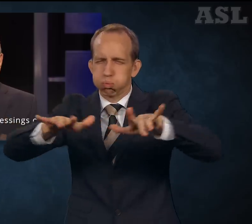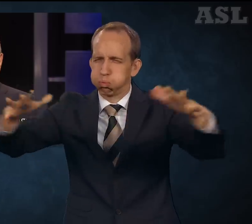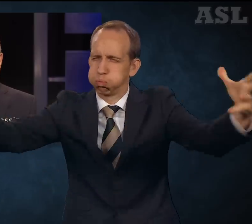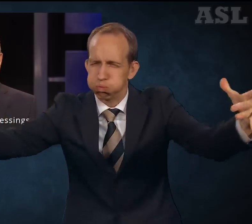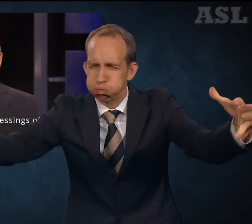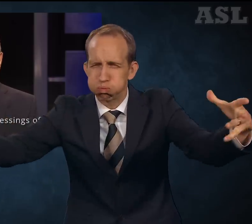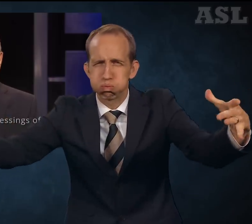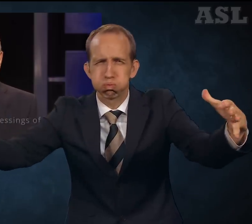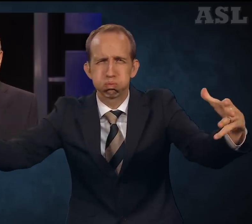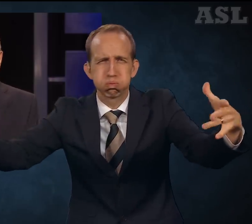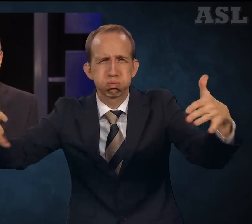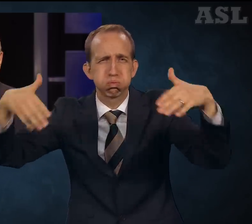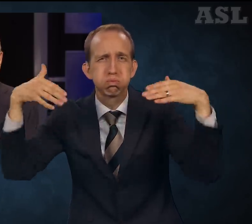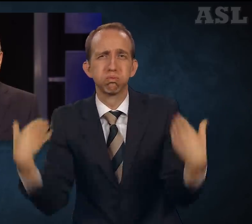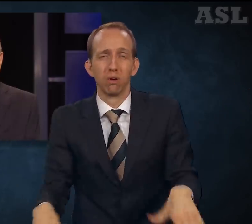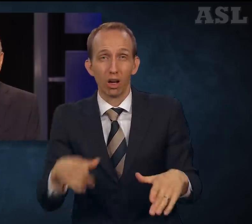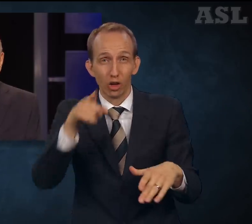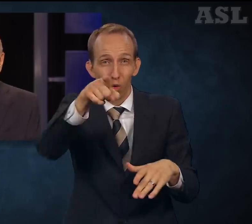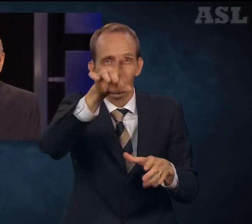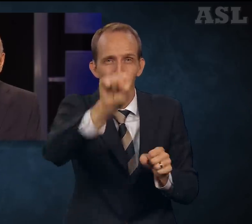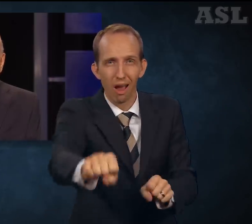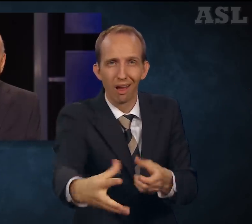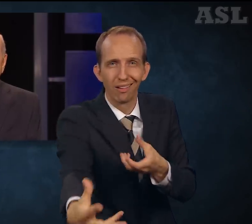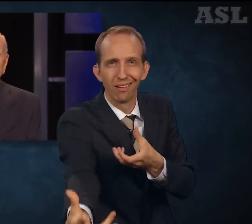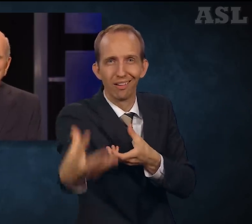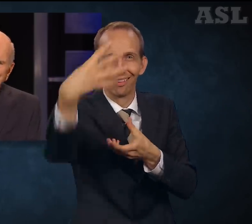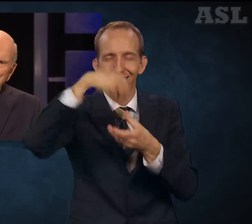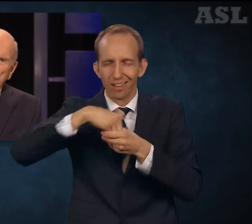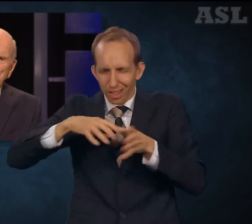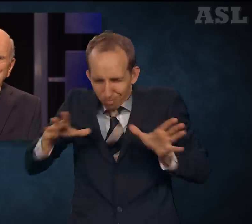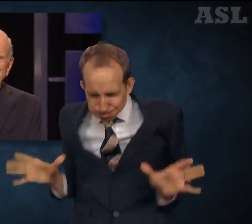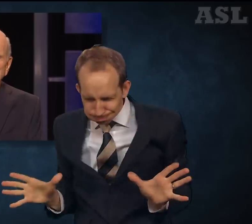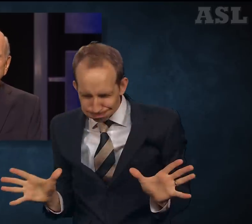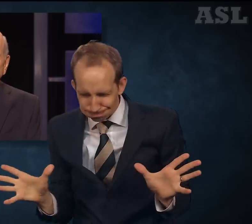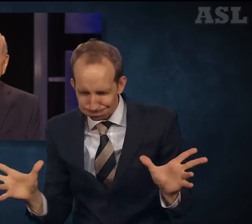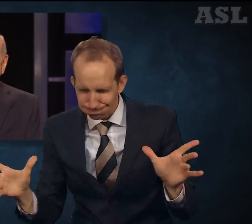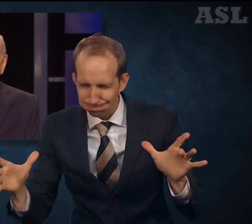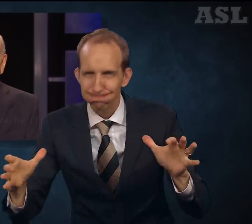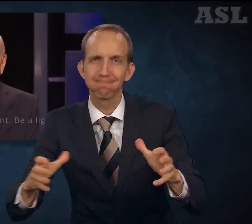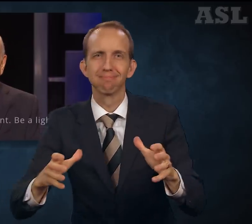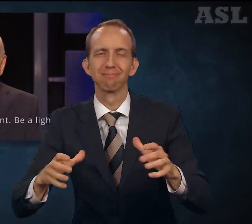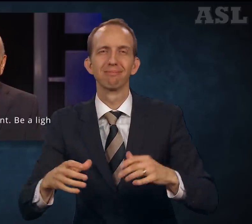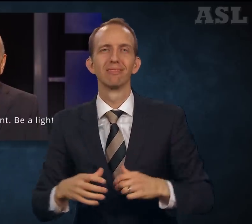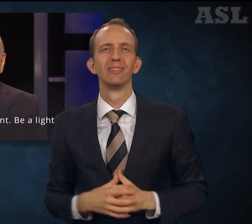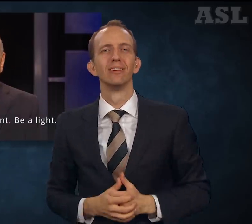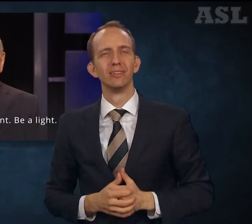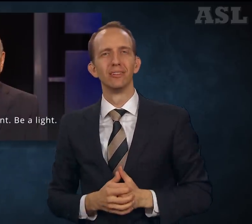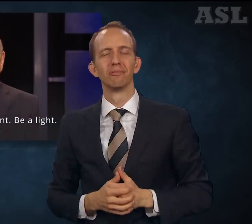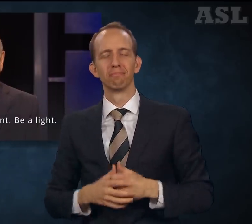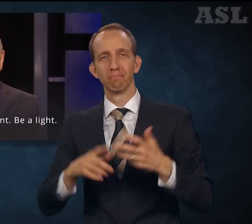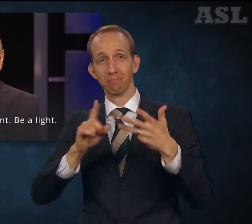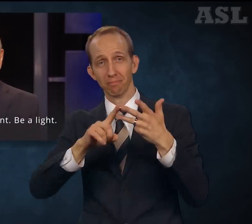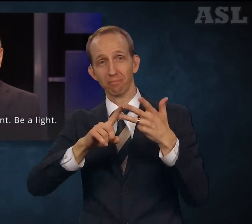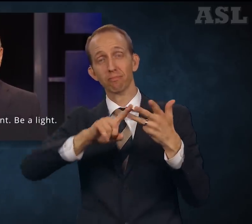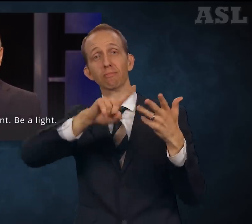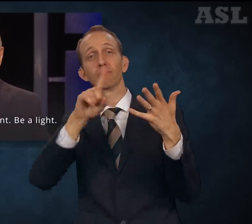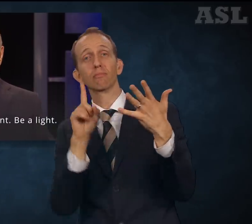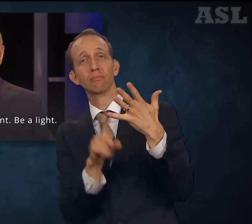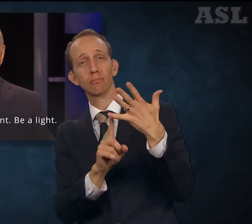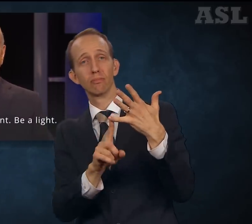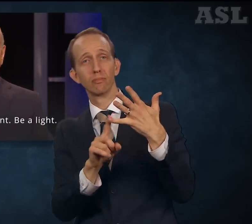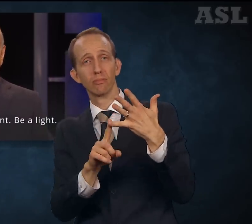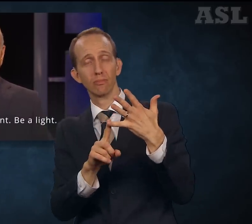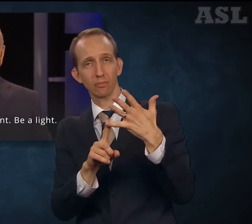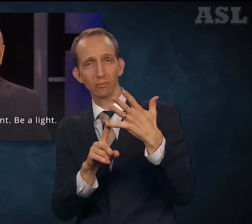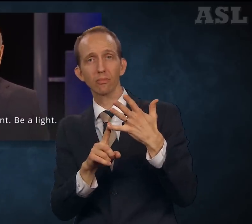POWER BEHIND THAT GATHERING!